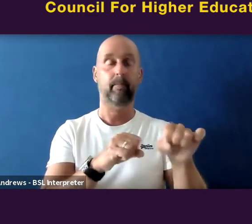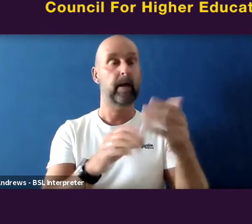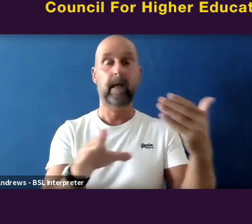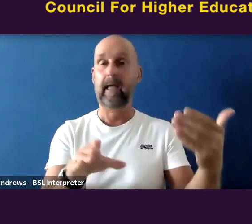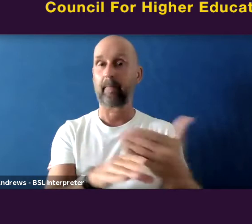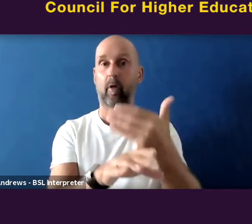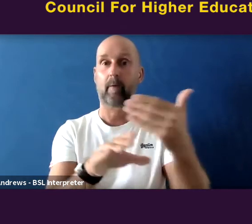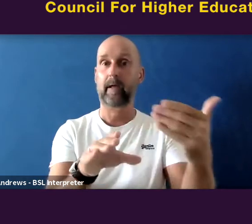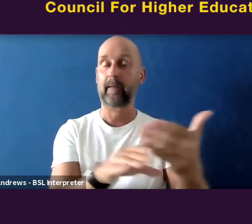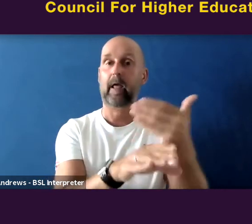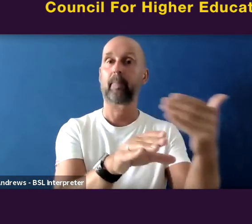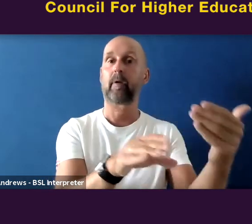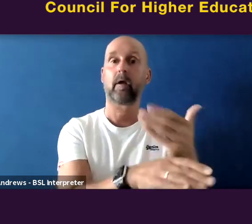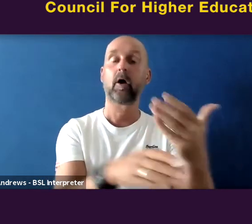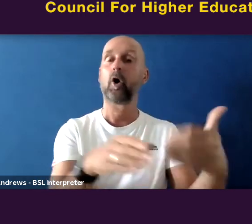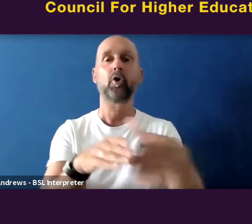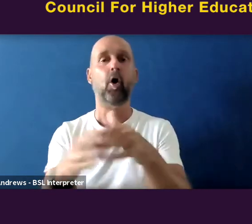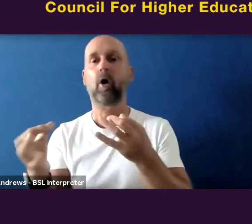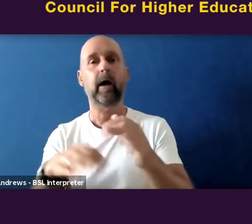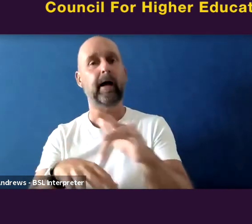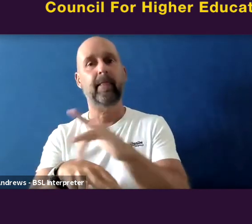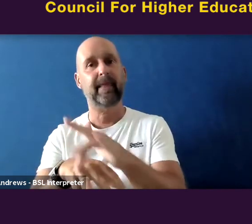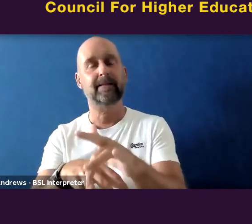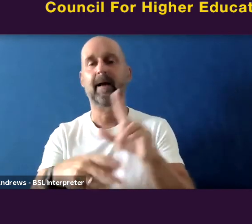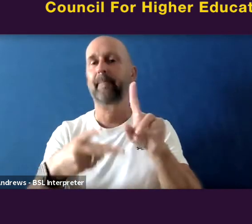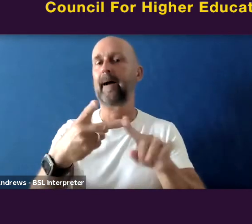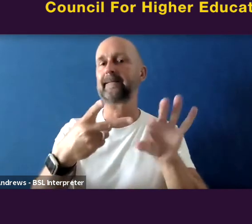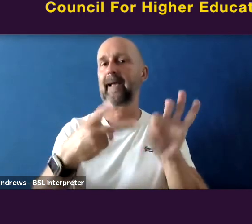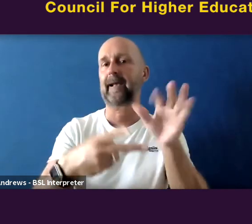sadly not within the theatre, but in my second-choice career in Marketing